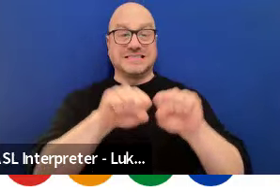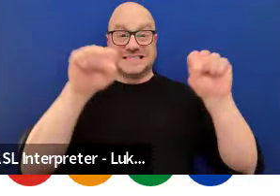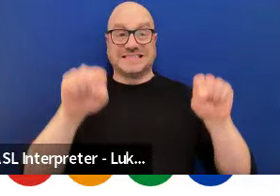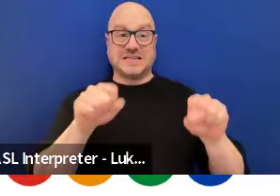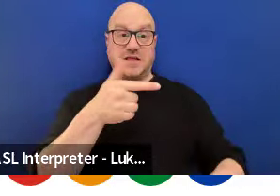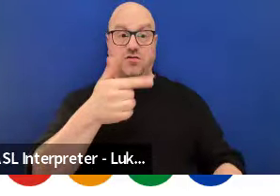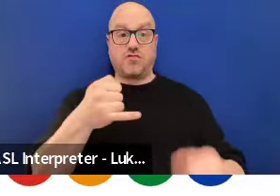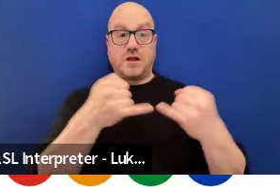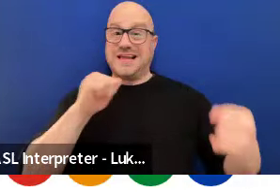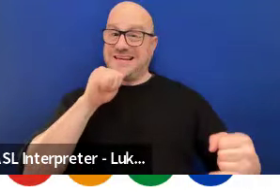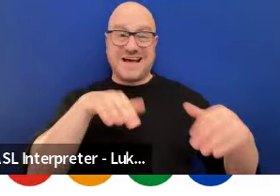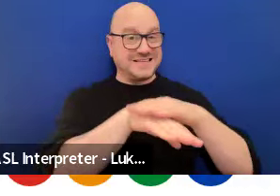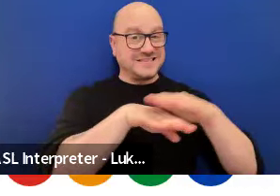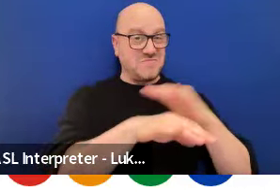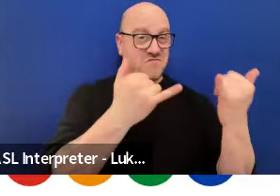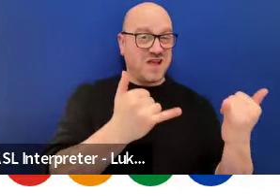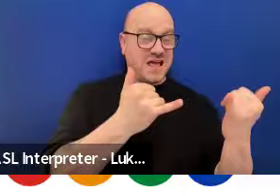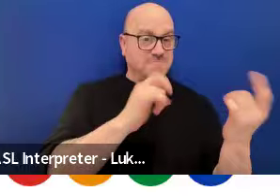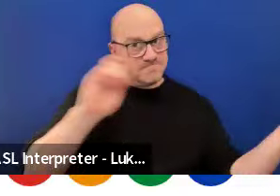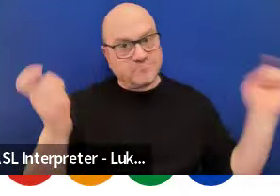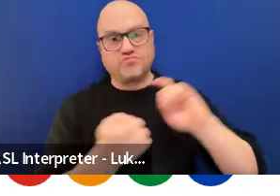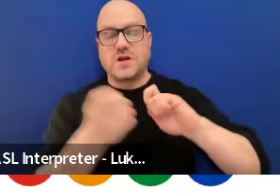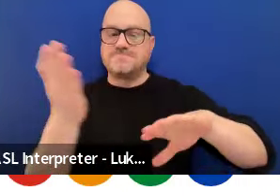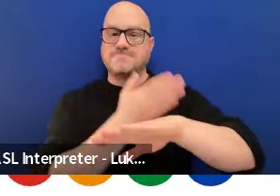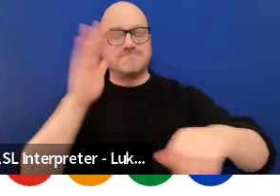WE ARE ABOUT TO BEGIN